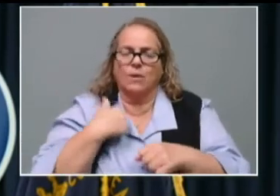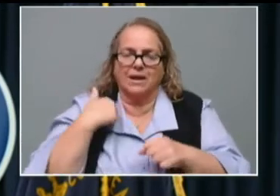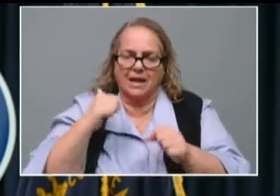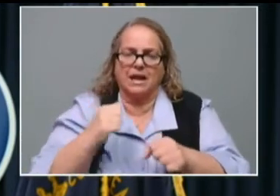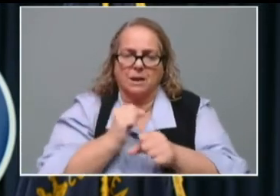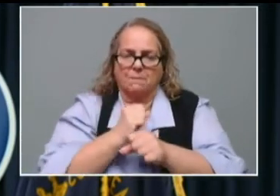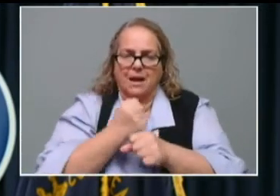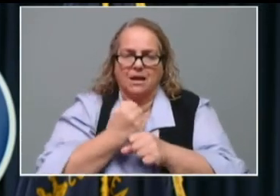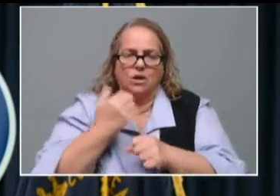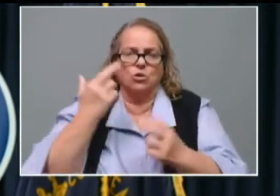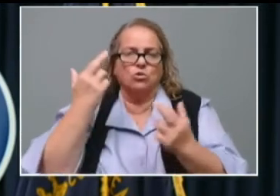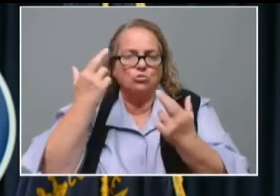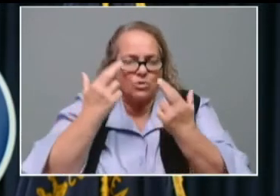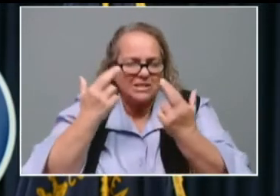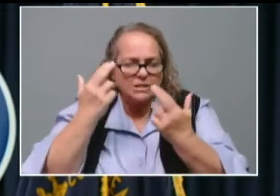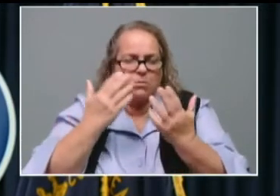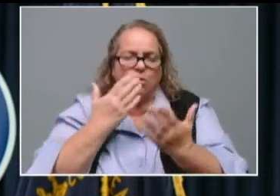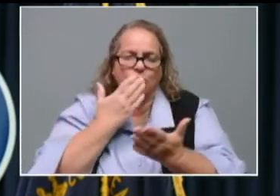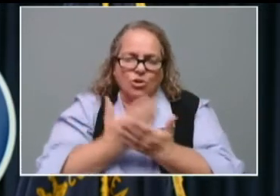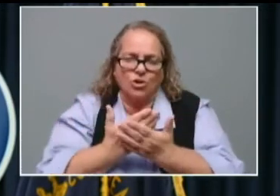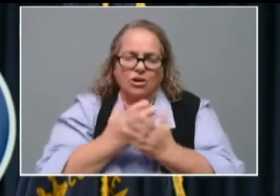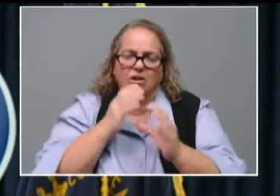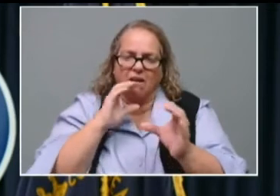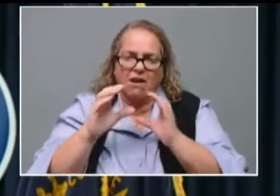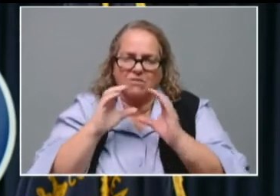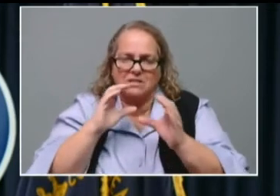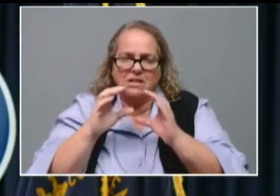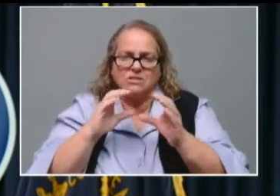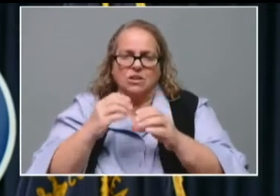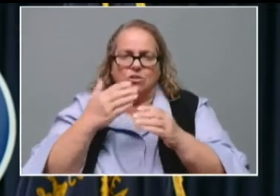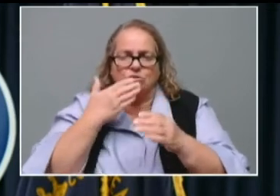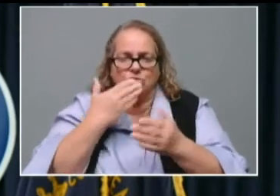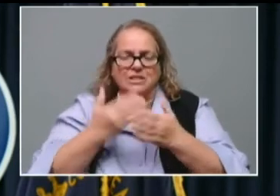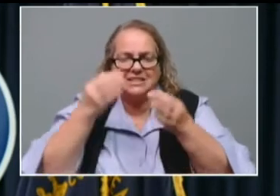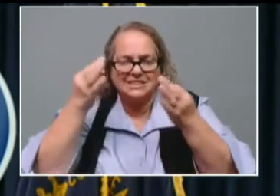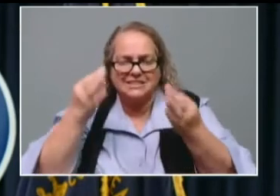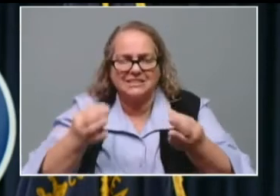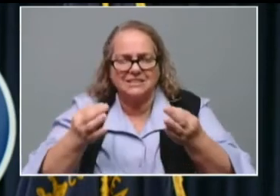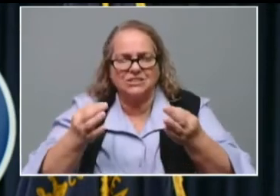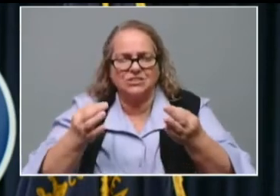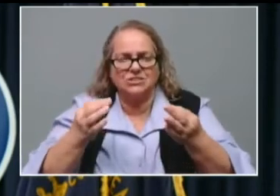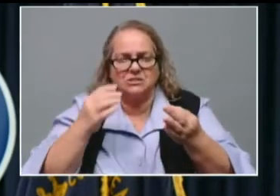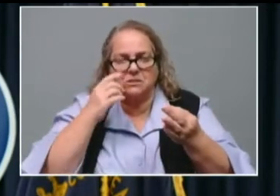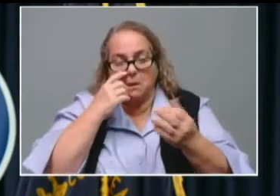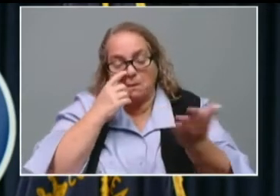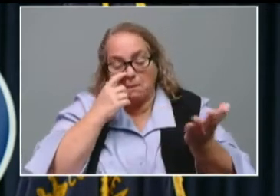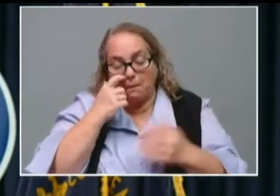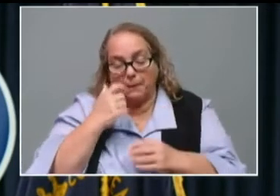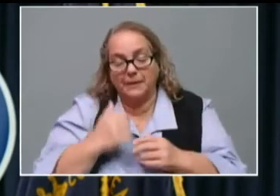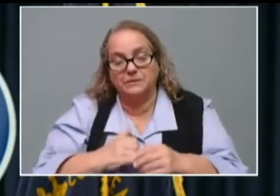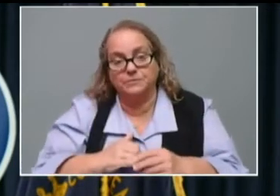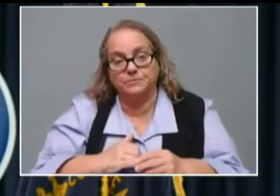conversations and make reasonable decisions. Uh huh. Yeah. Our cross Kentucky health news.